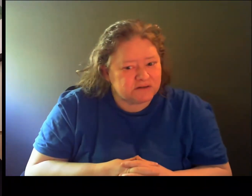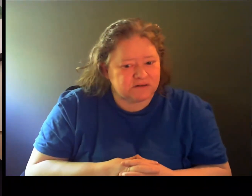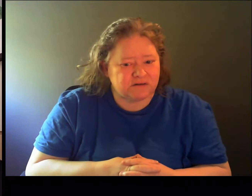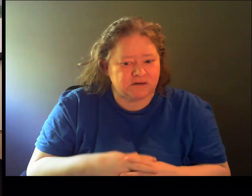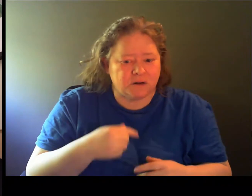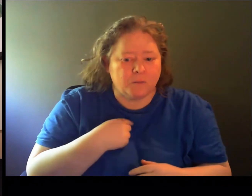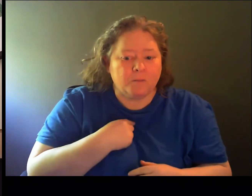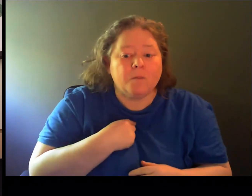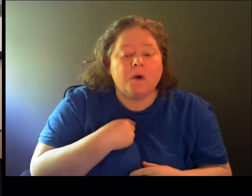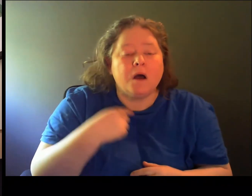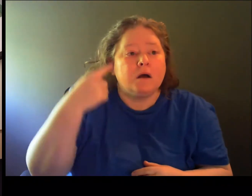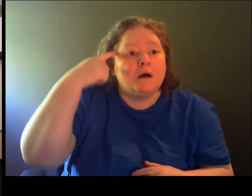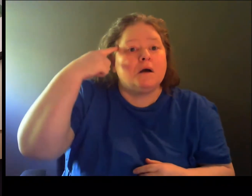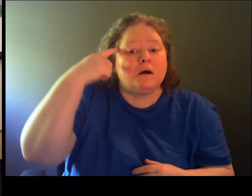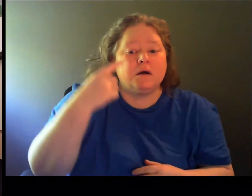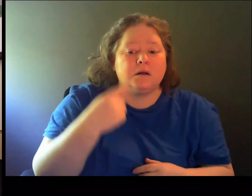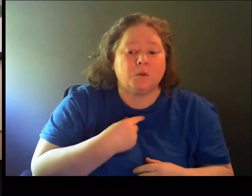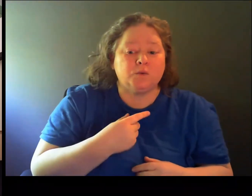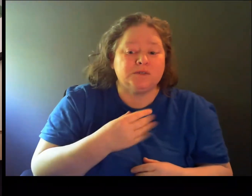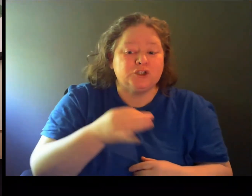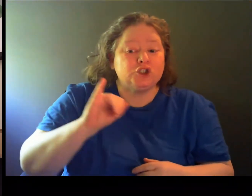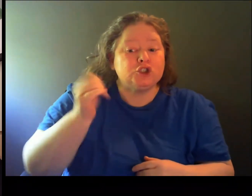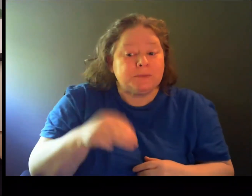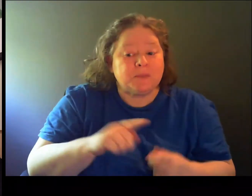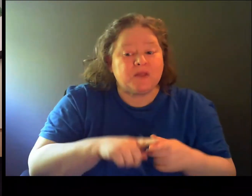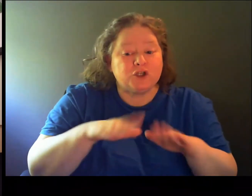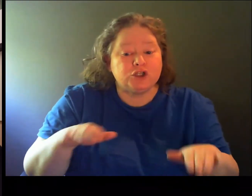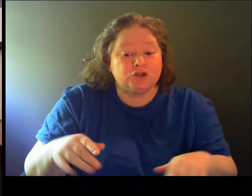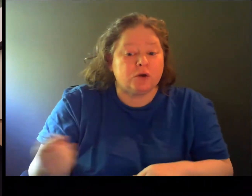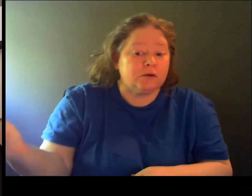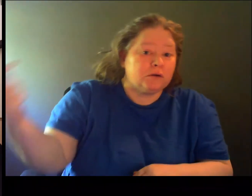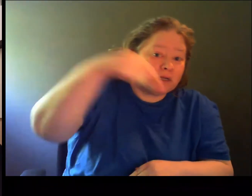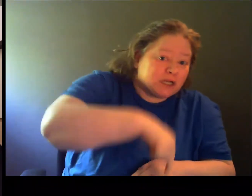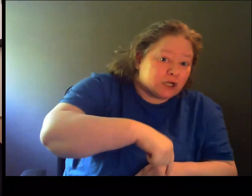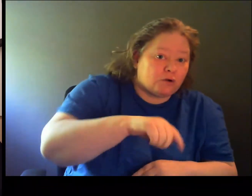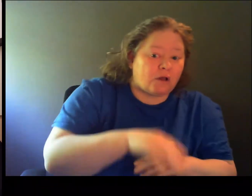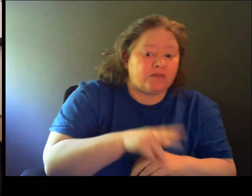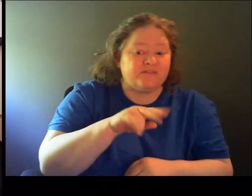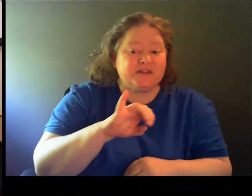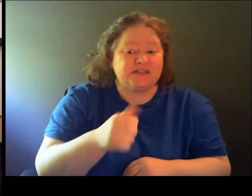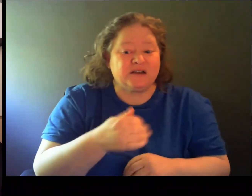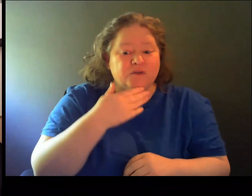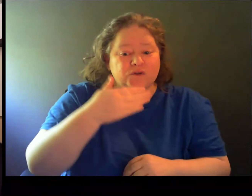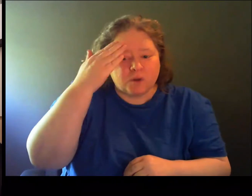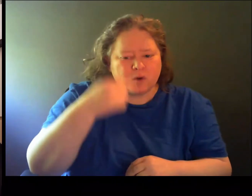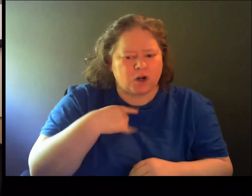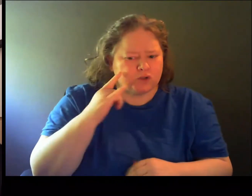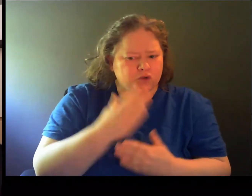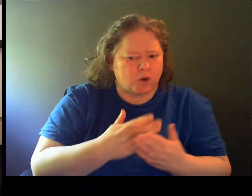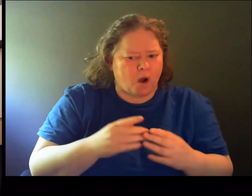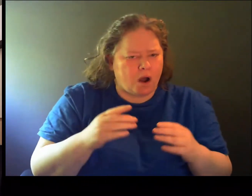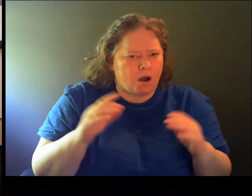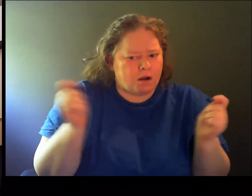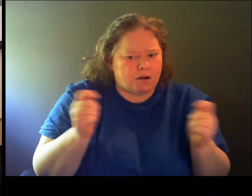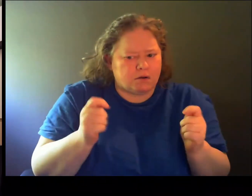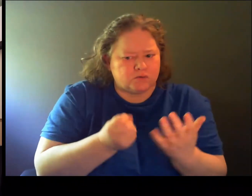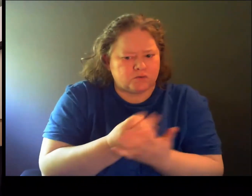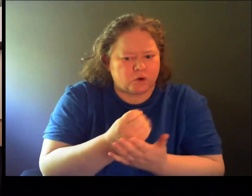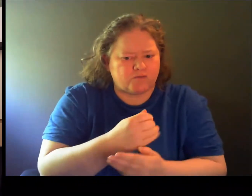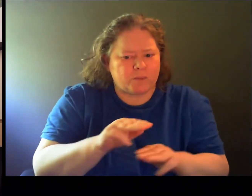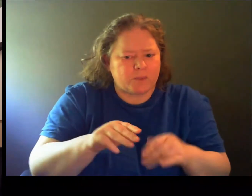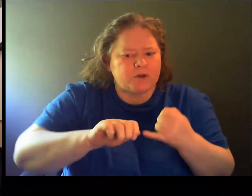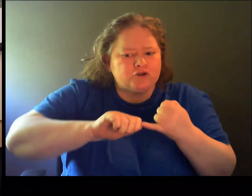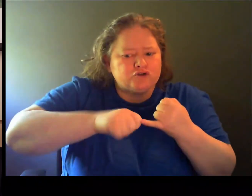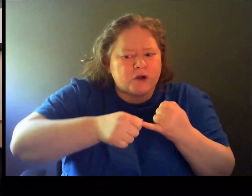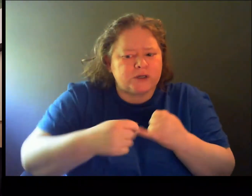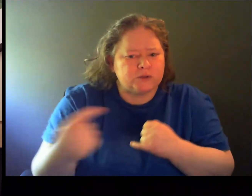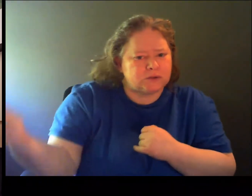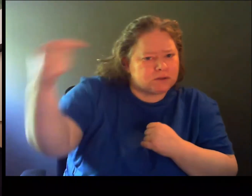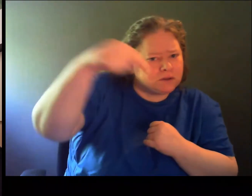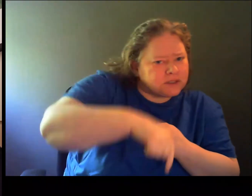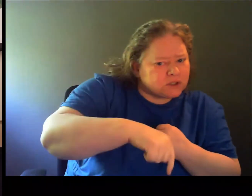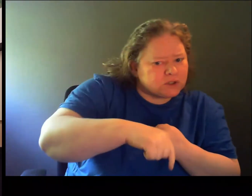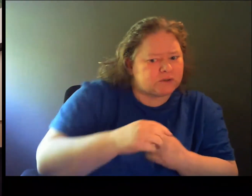My initial idea was that I could get Jim and the kids over here, on the visa, and stay for the summer.